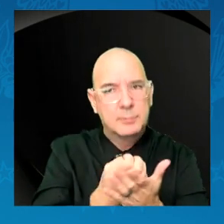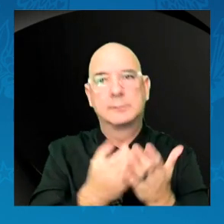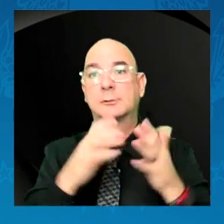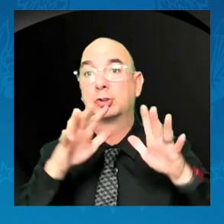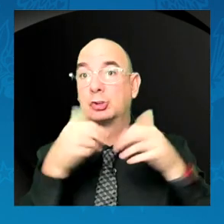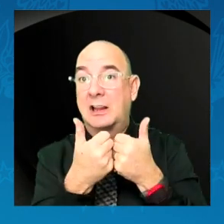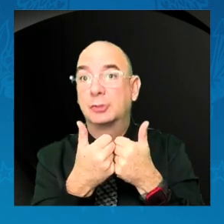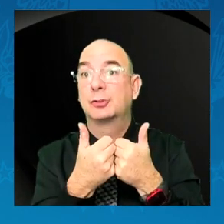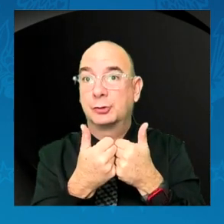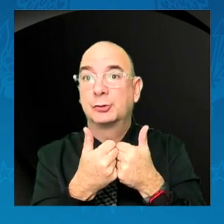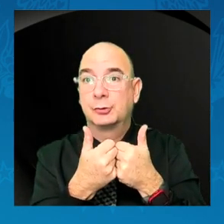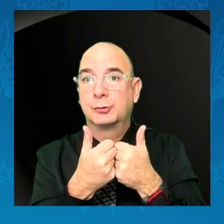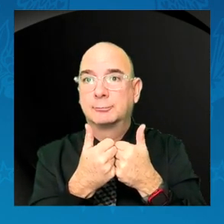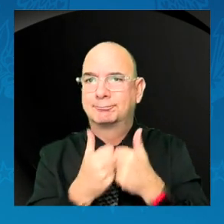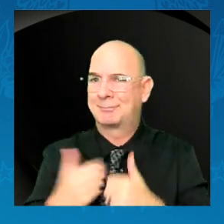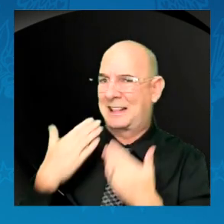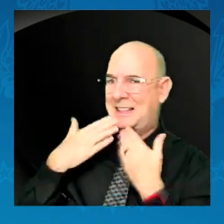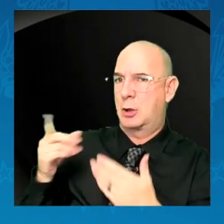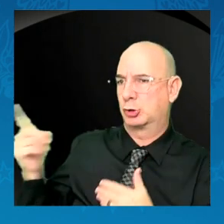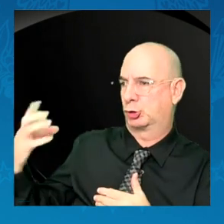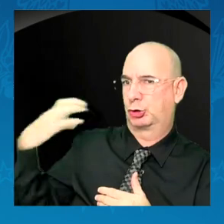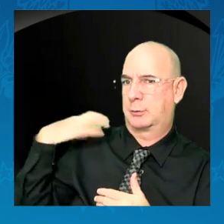to share some of what we're doing. The Vice President: Thank you.